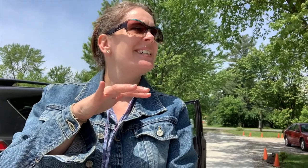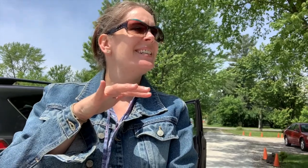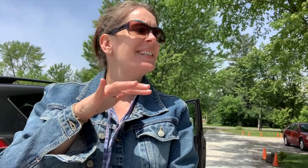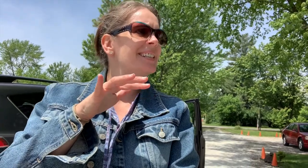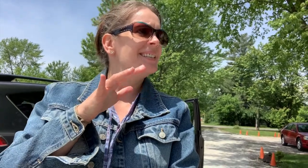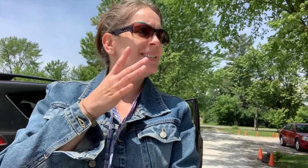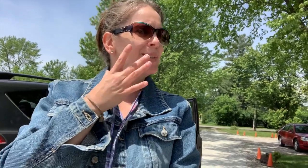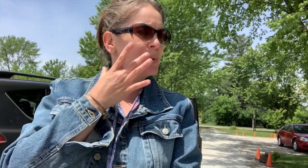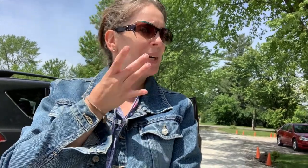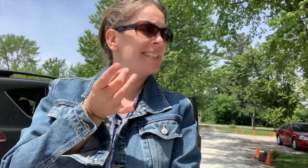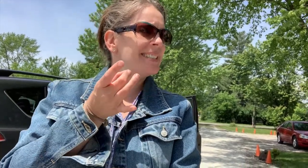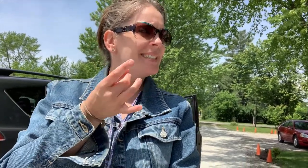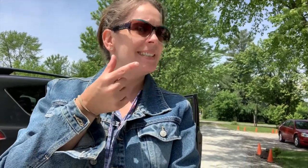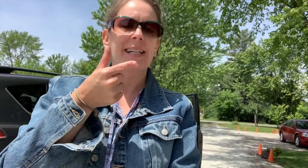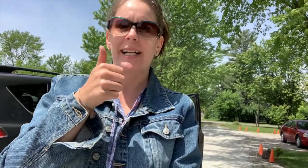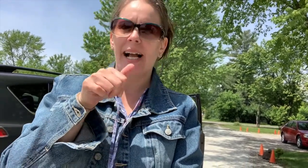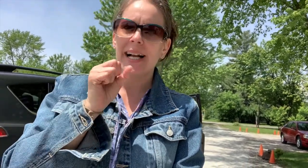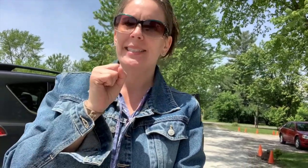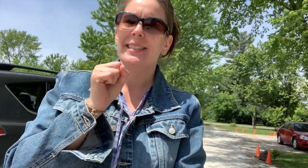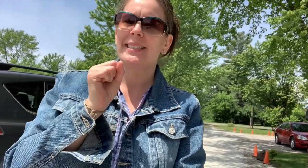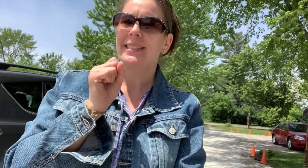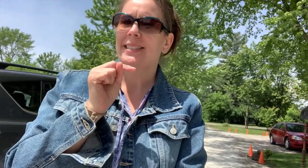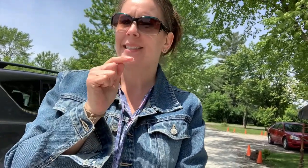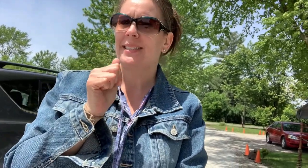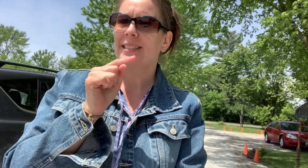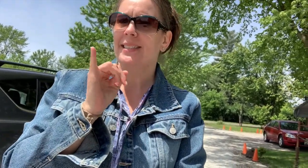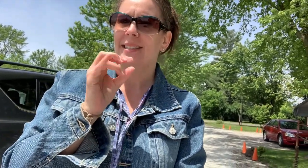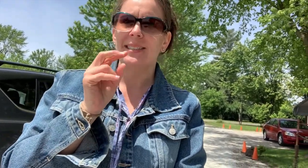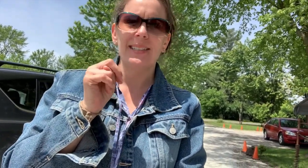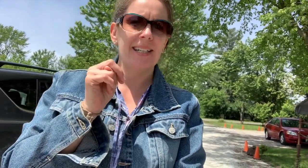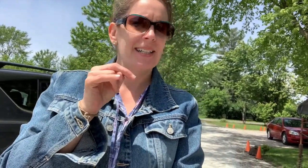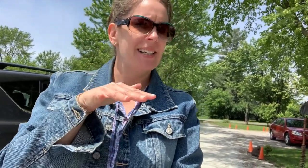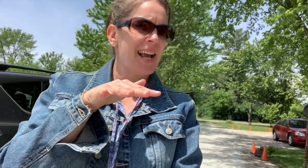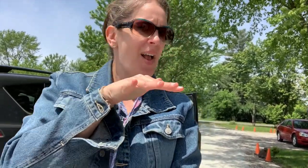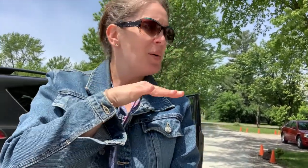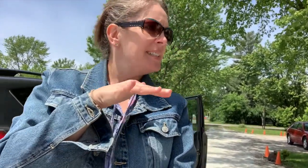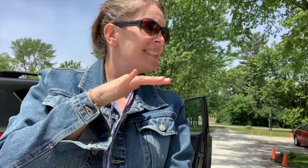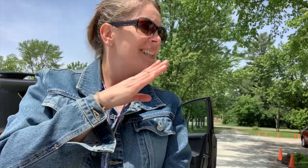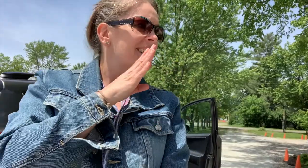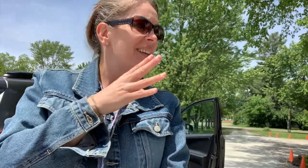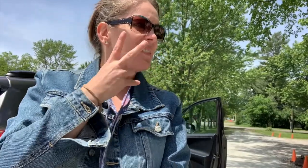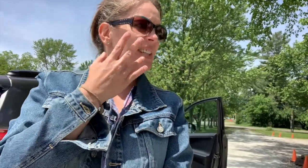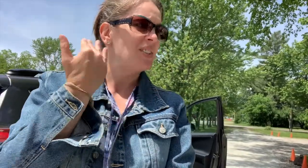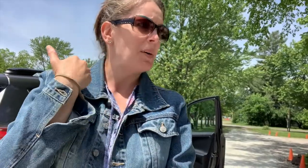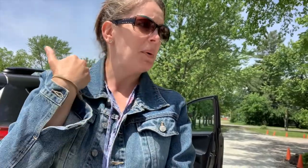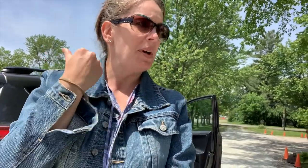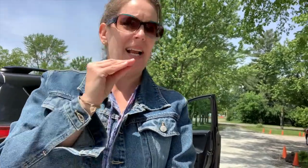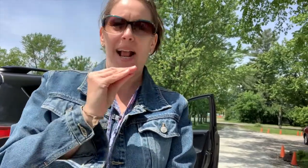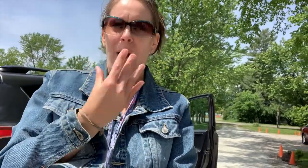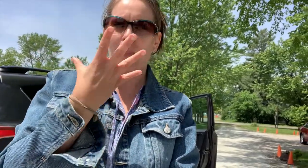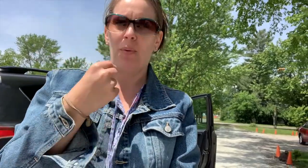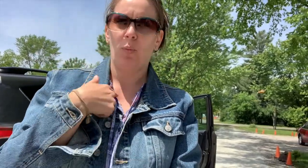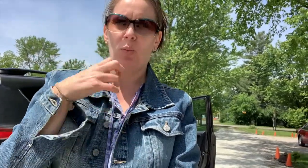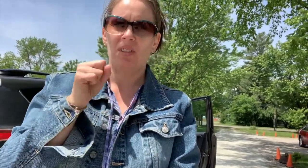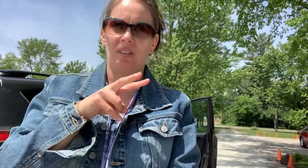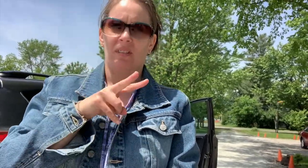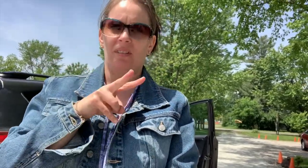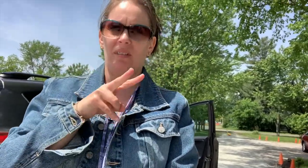Interesting, gas station area that I have never seen. Ember and I was like 'huh'?